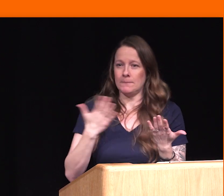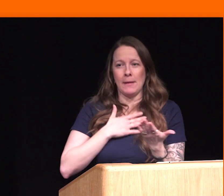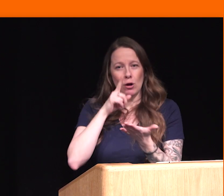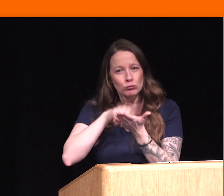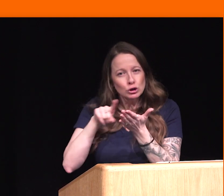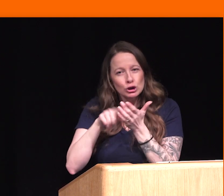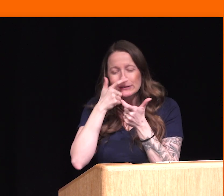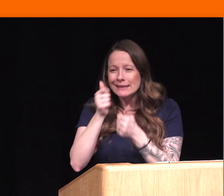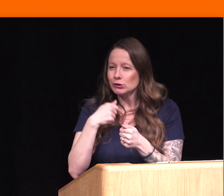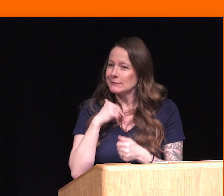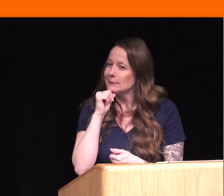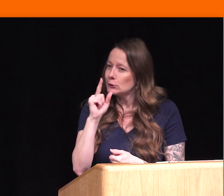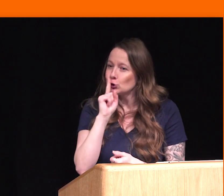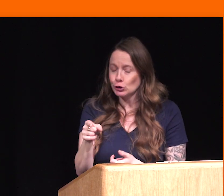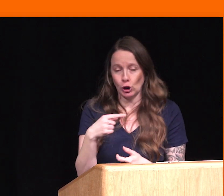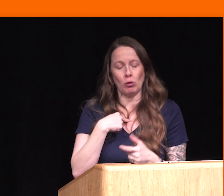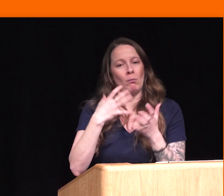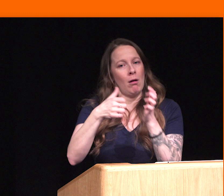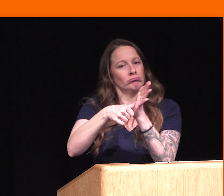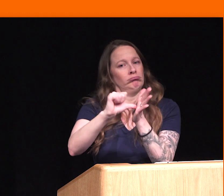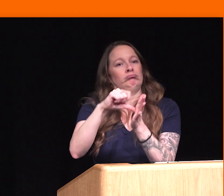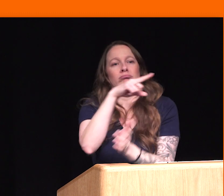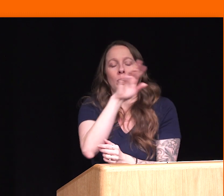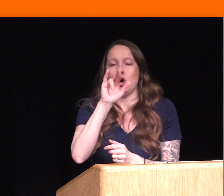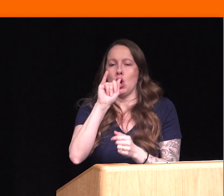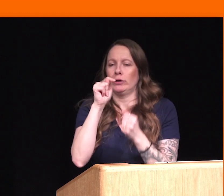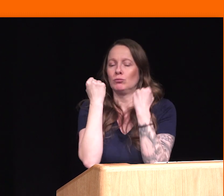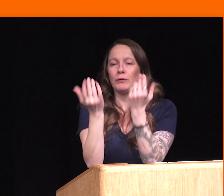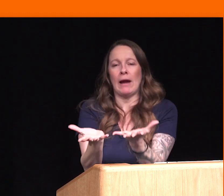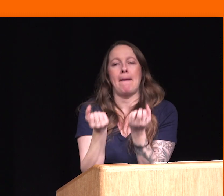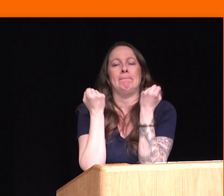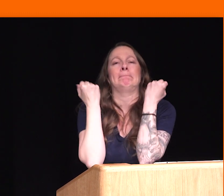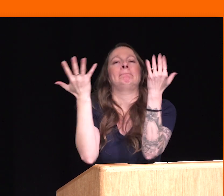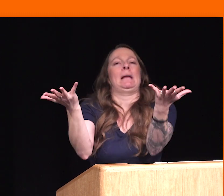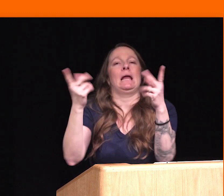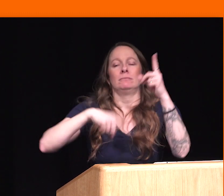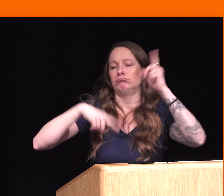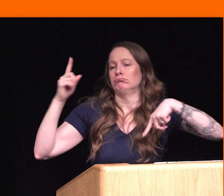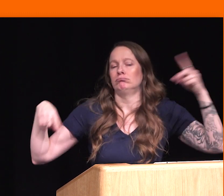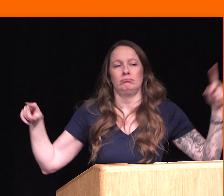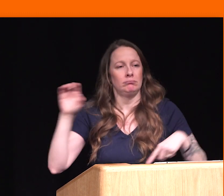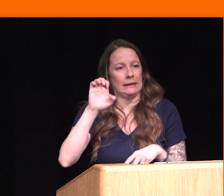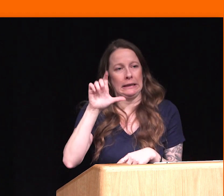I was still figuring out what I wanted to do with my life. I knew that RIT provided